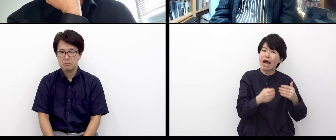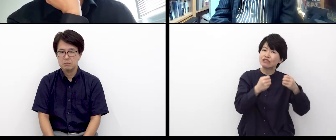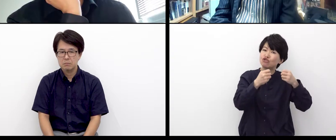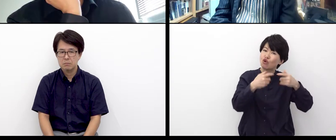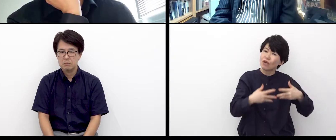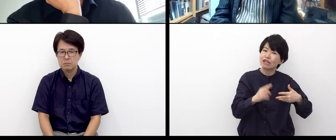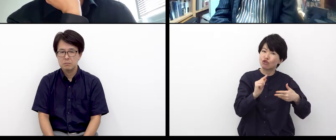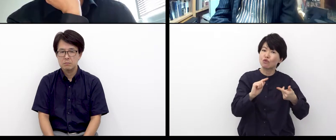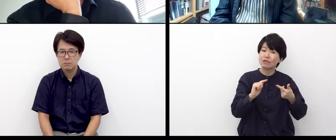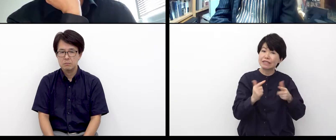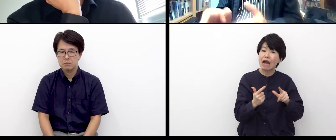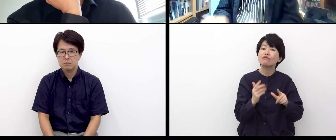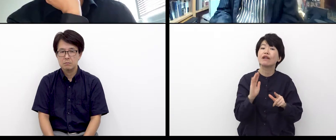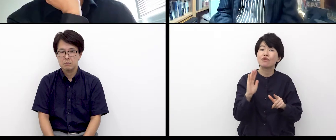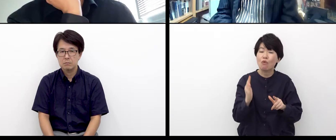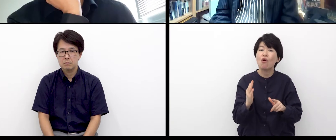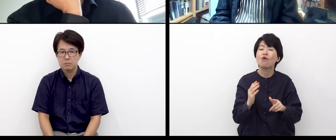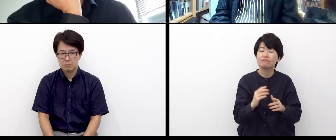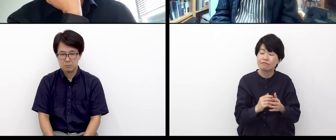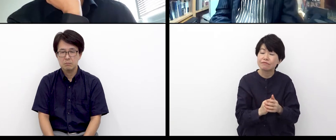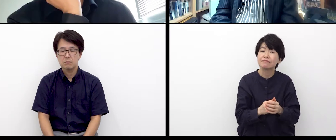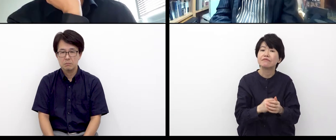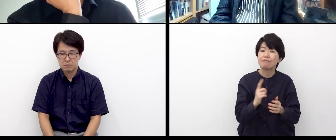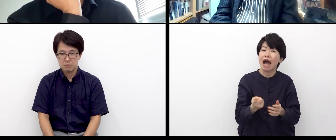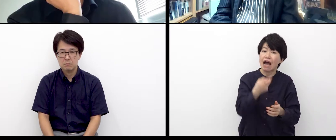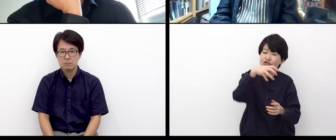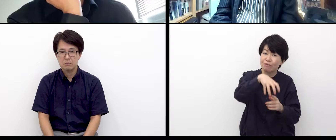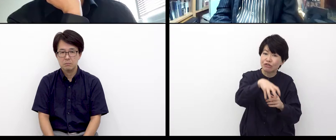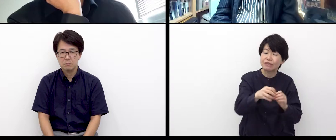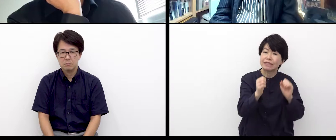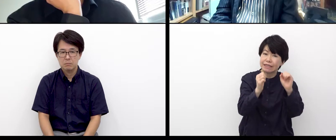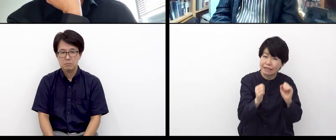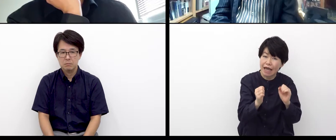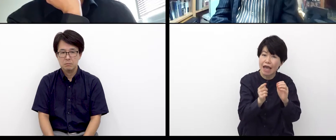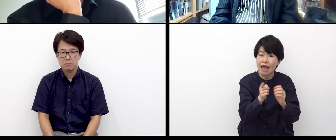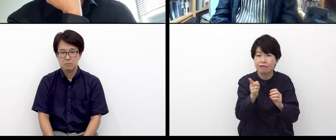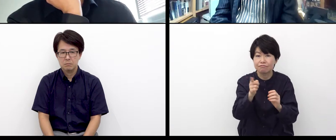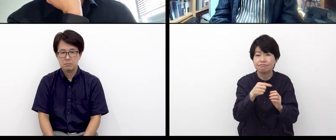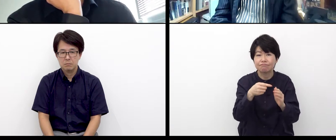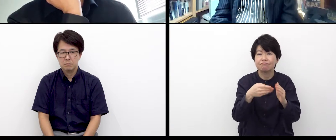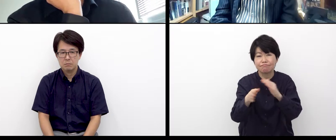in that you have to stay in one place for a while,